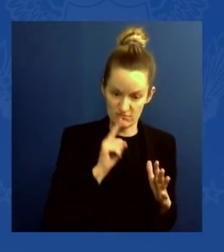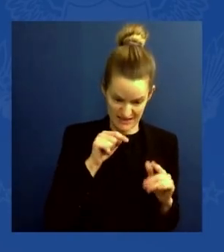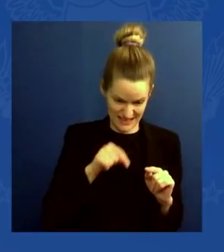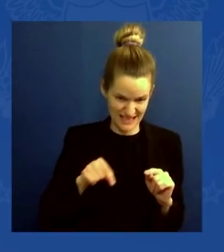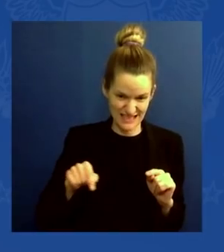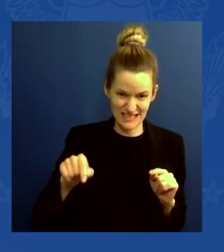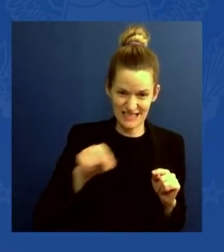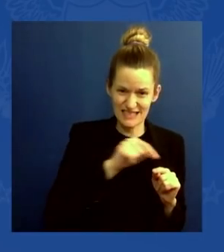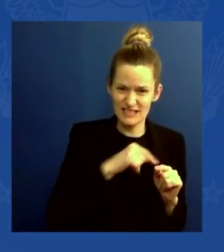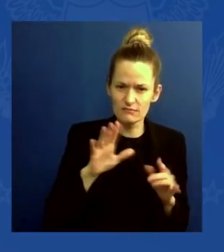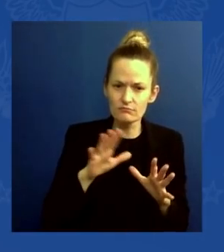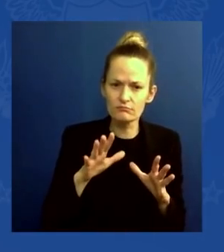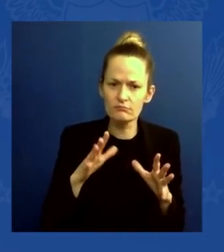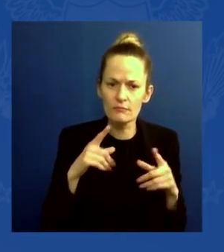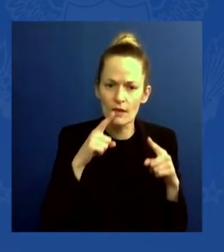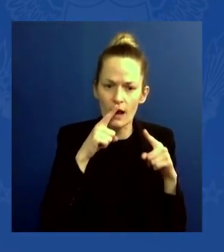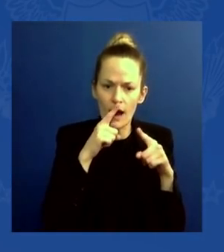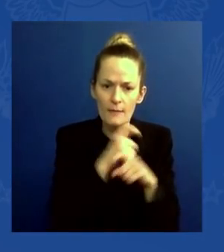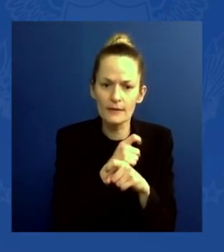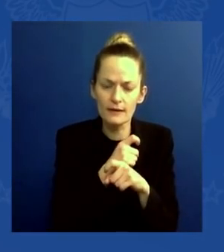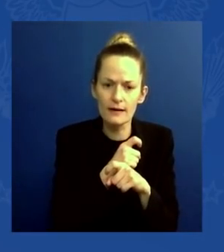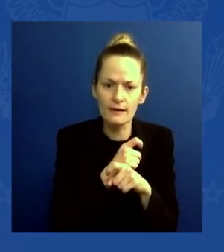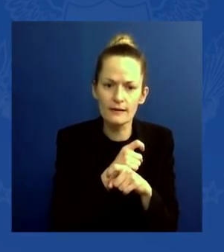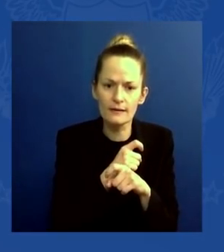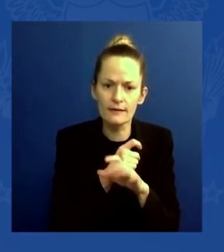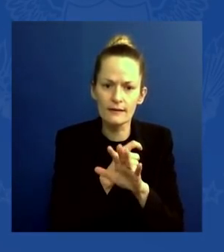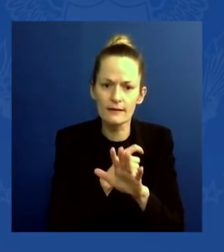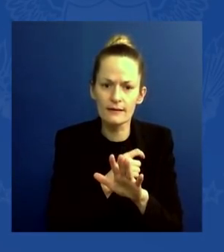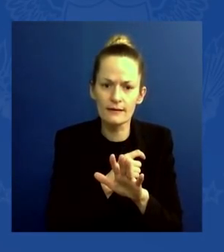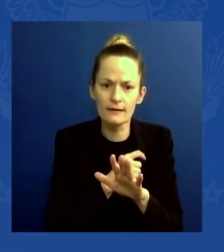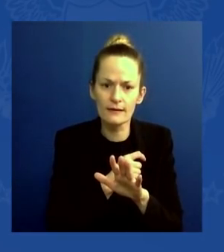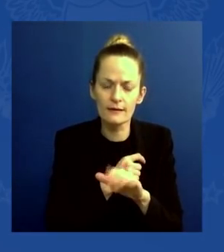I have one focus, "How do we give you some breathing room?